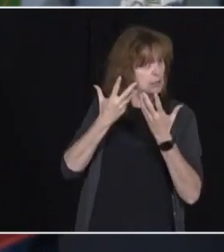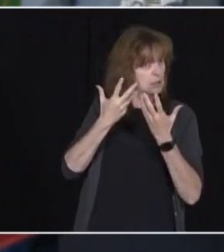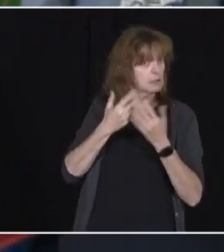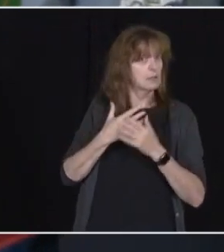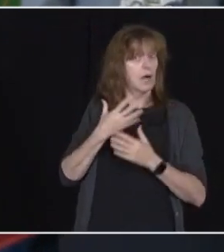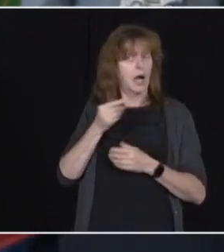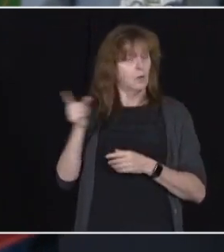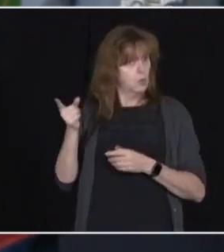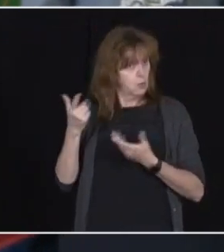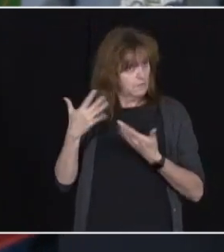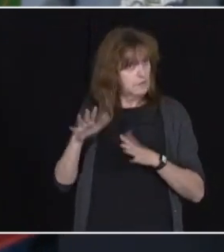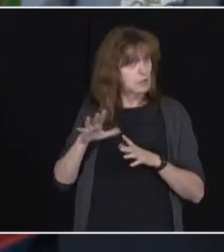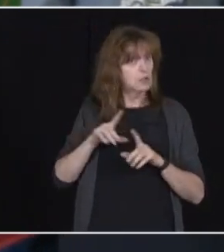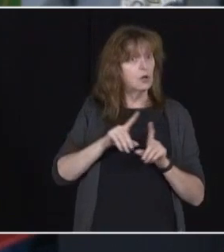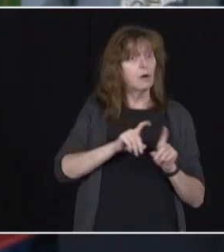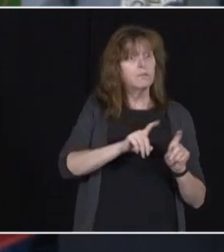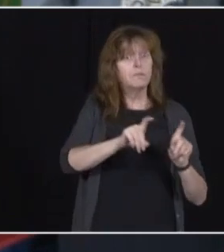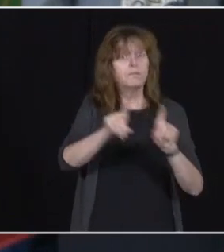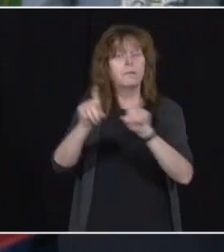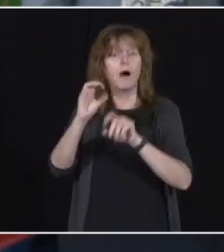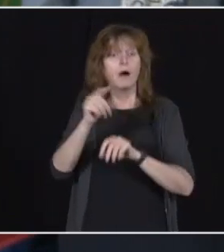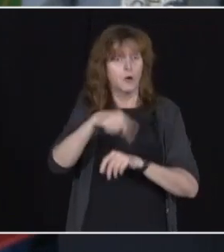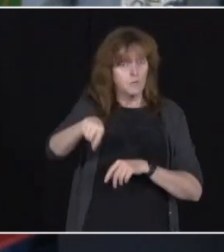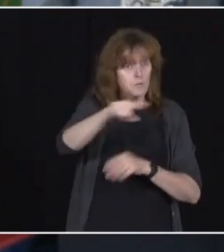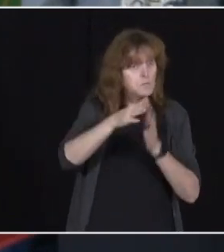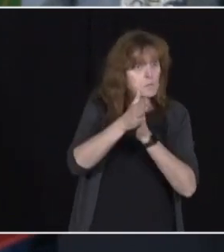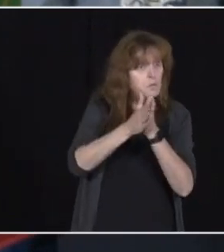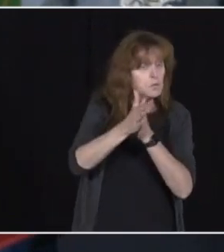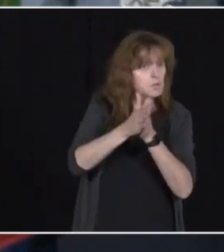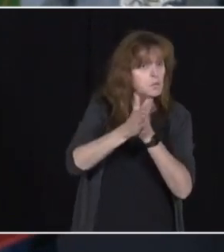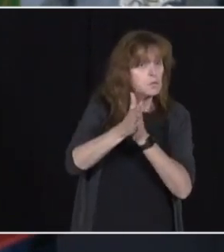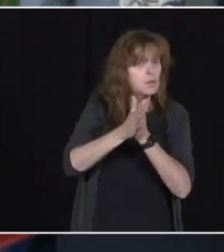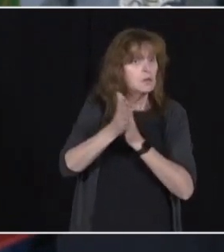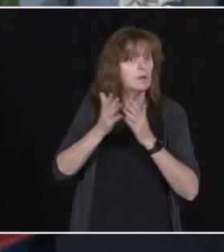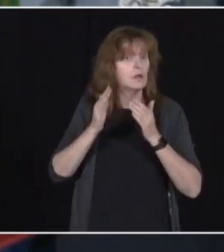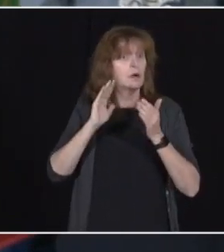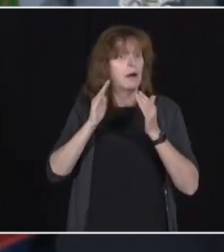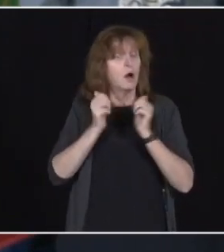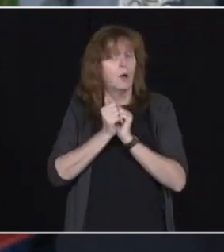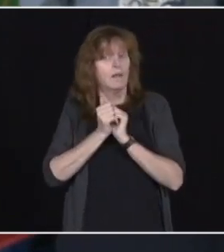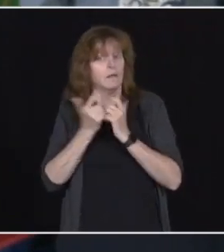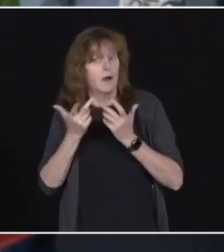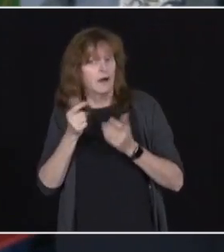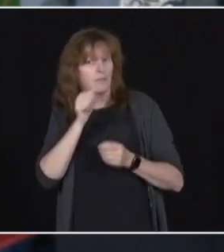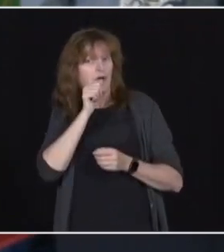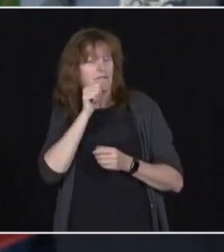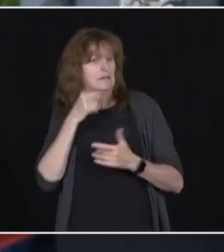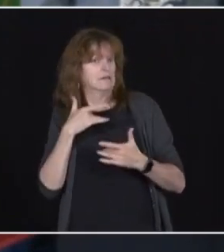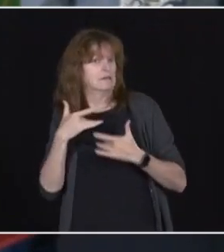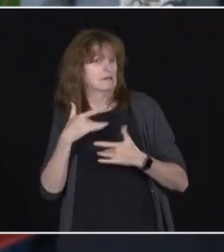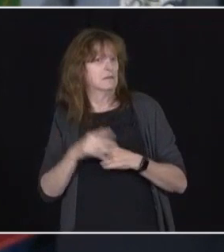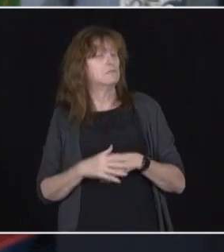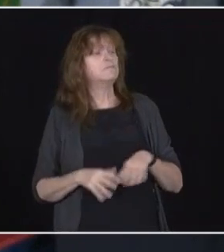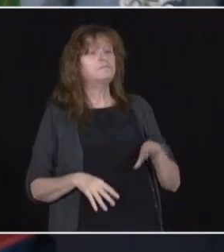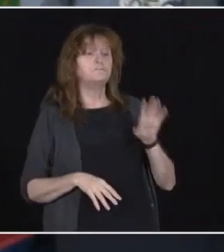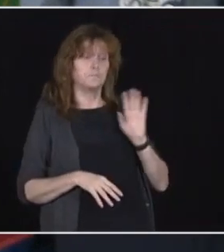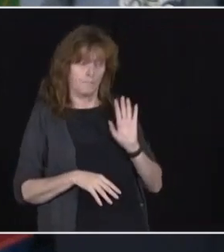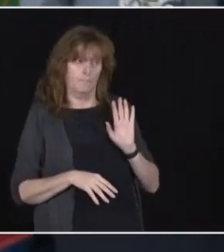And have you done any polling to see what the interest to be versus the concern for privacy? First of all, I believe the numbers